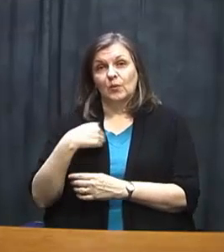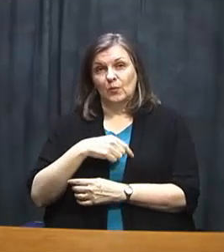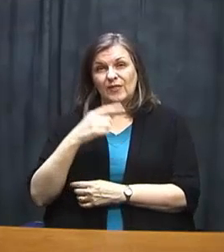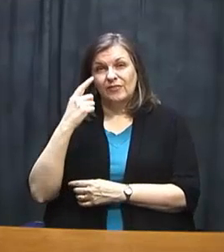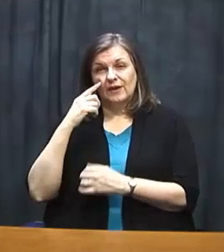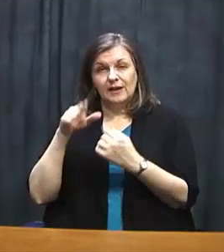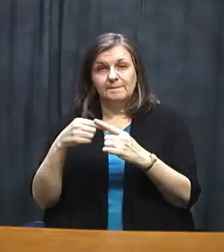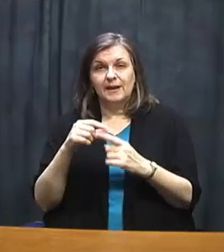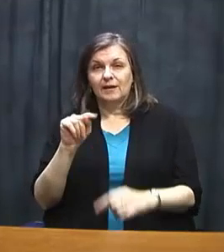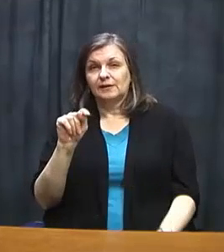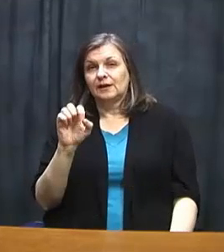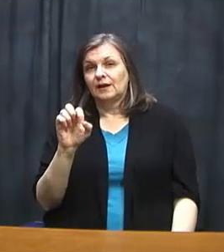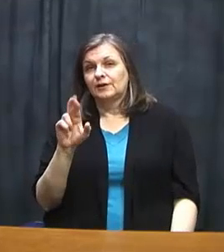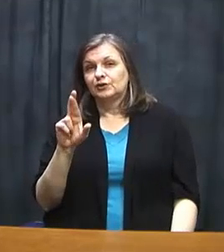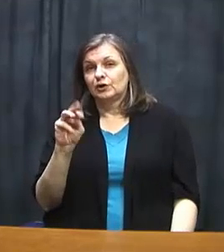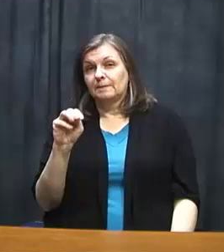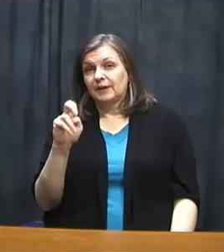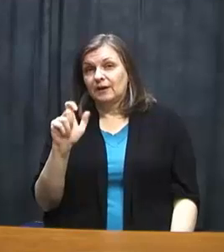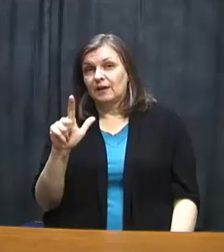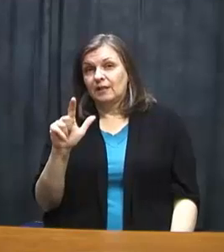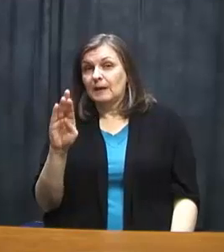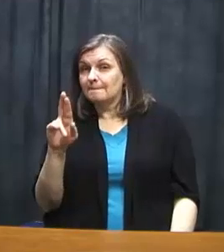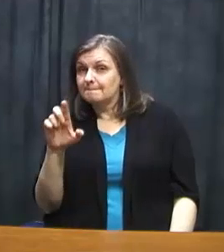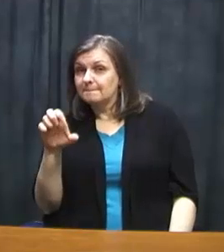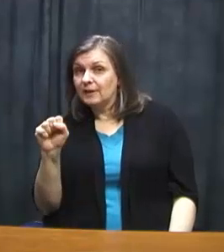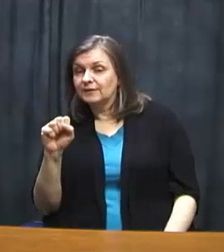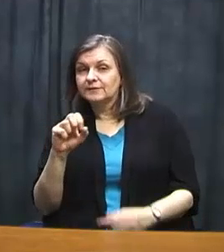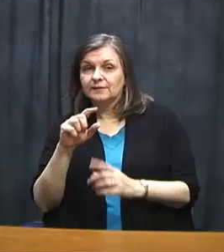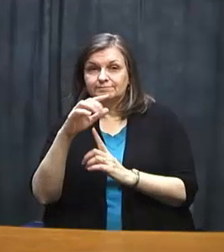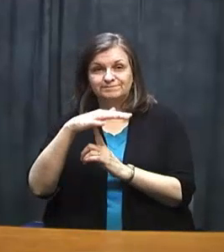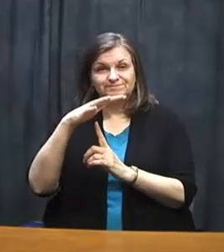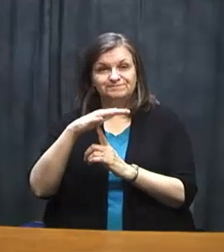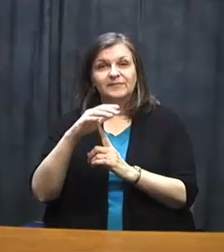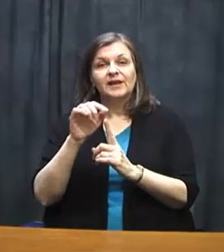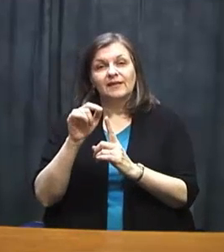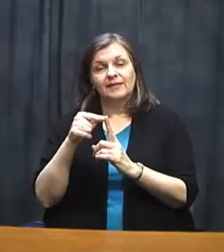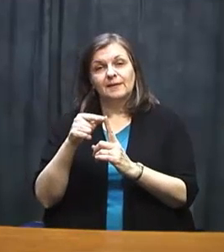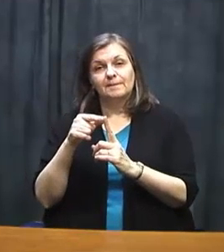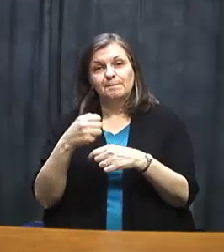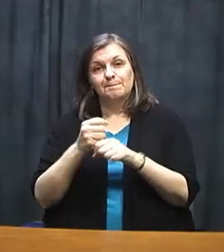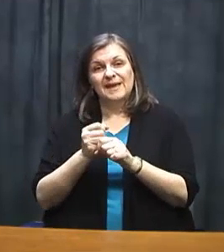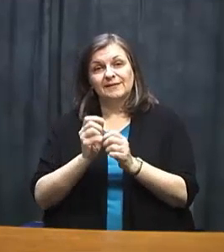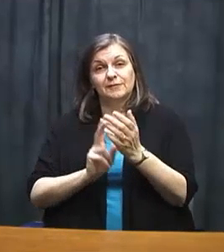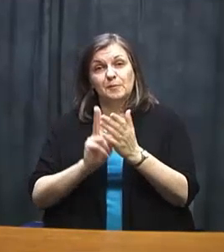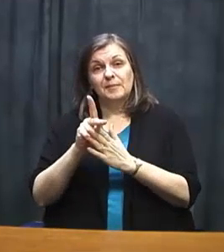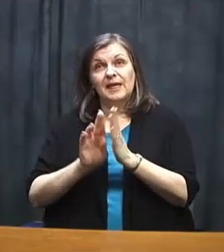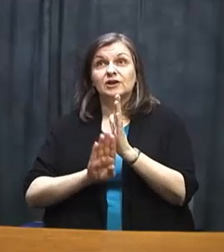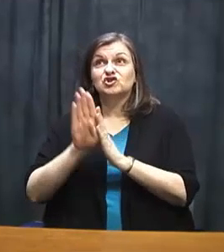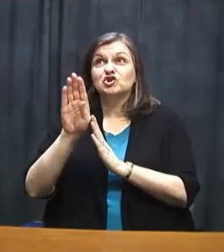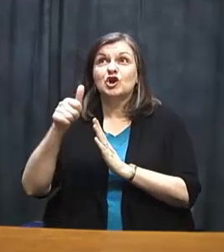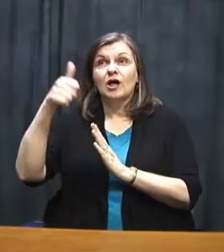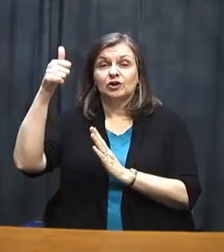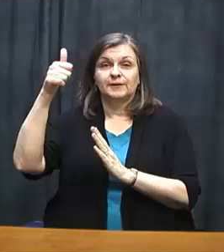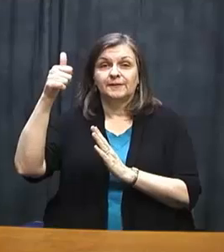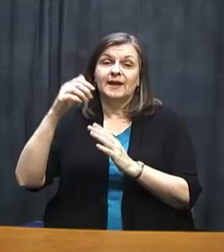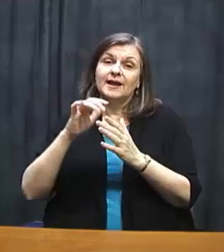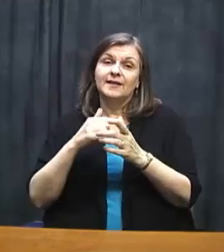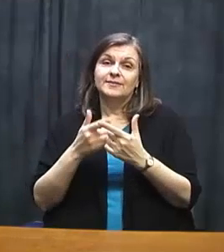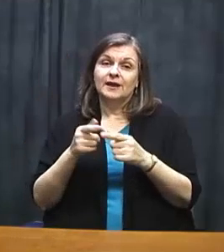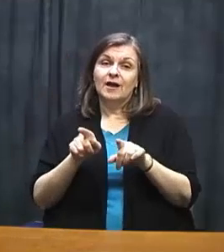we think about terminal buds as actually being the buds responsible for helping to make the plant taller